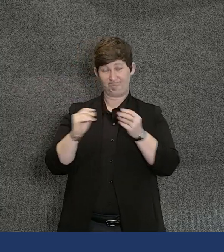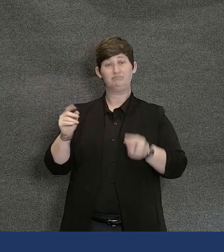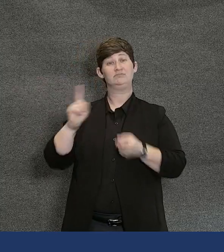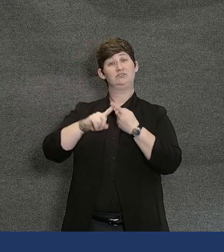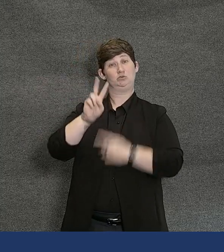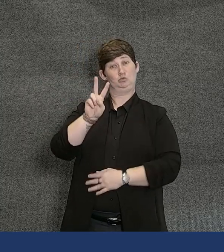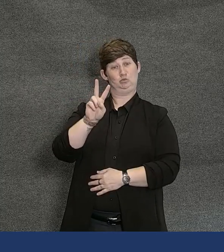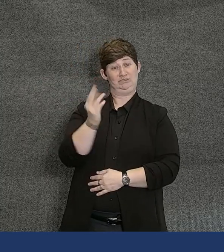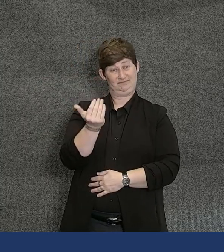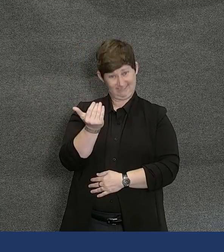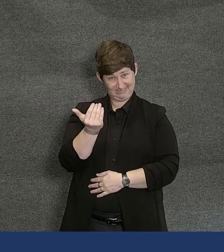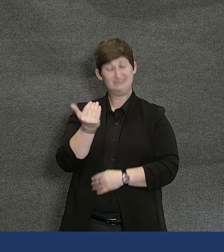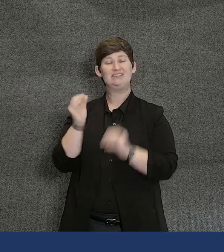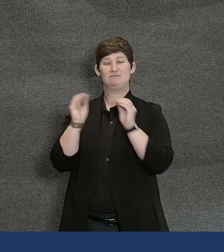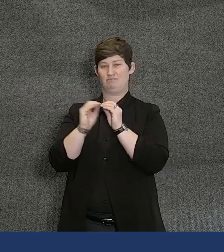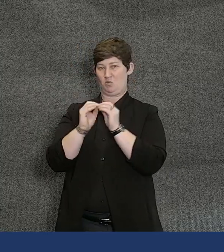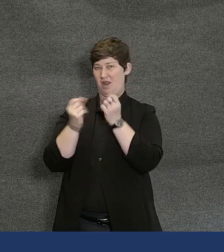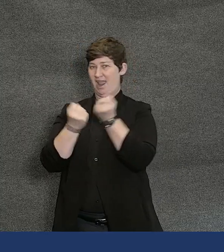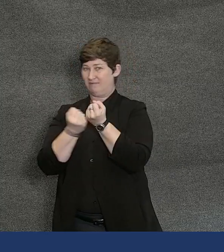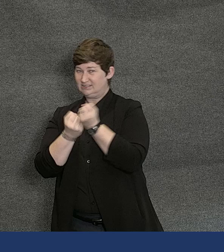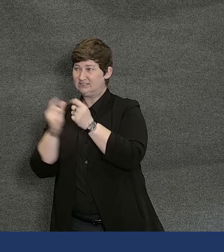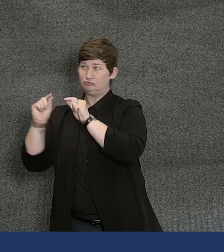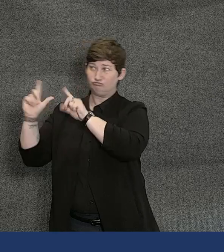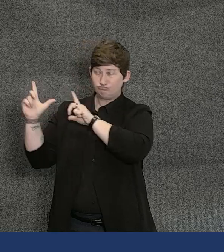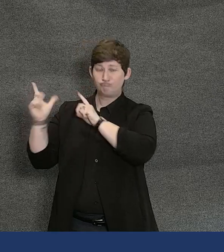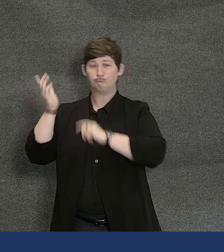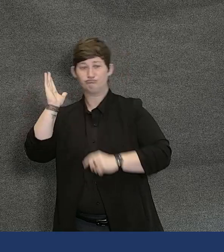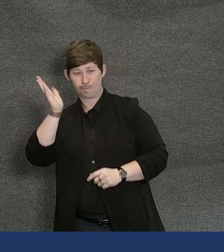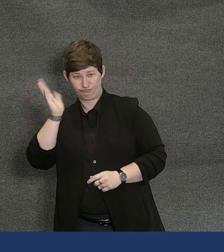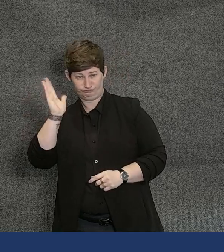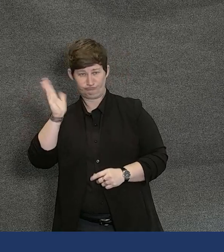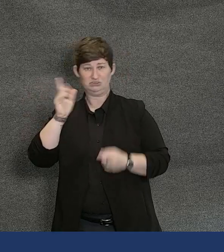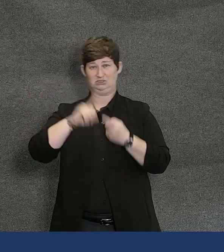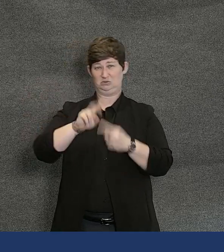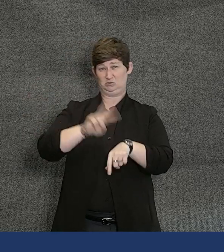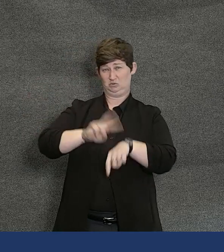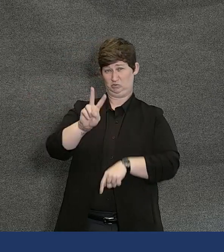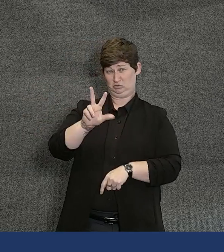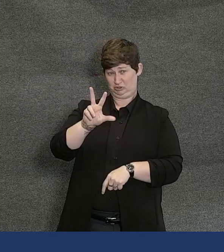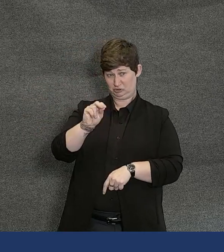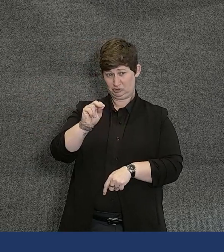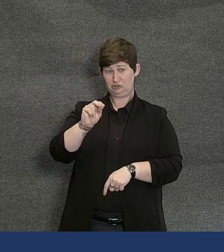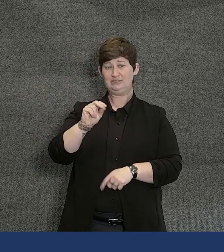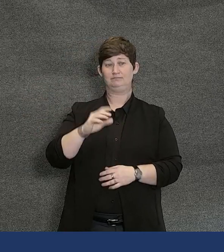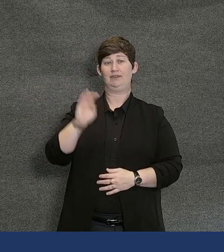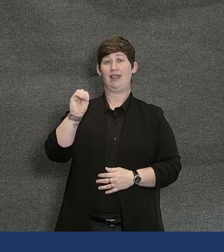we will conclude with MCD council members and staff and wrap up from there.